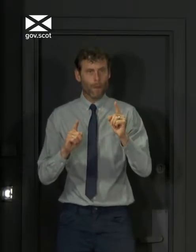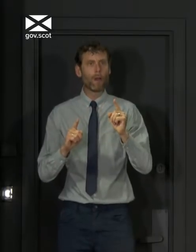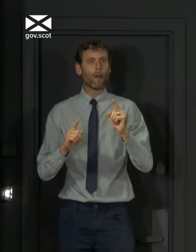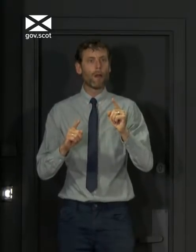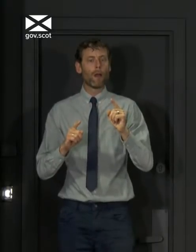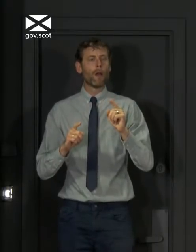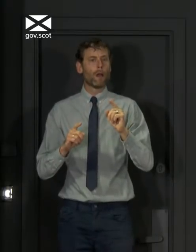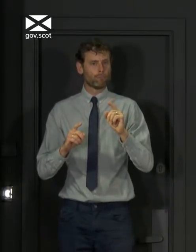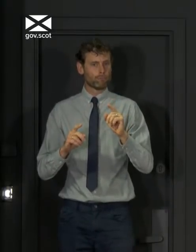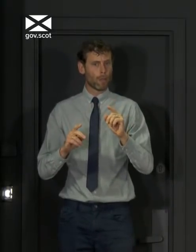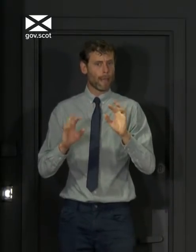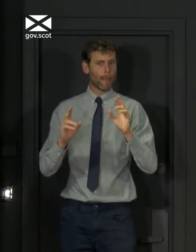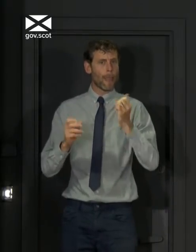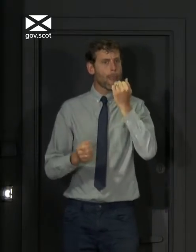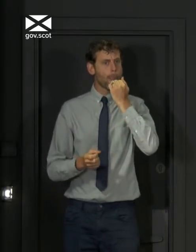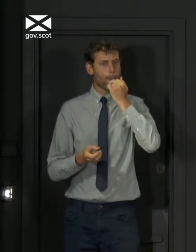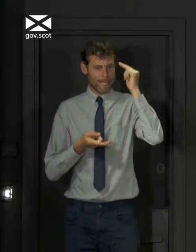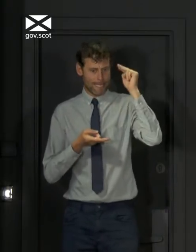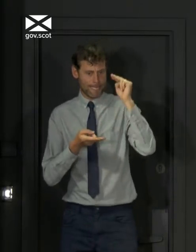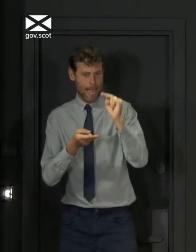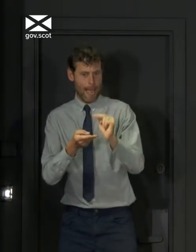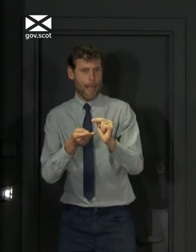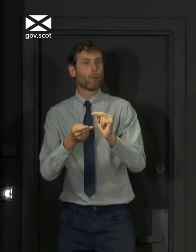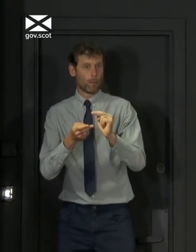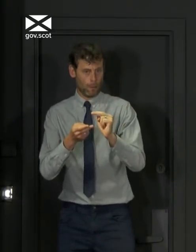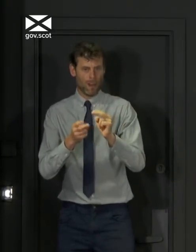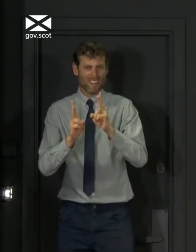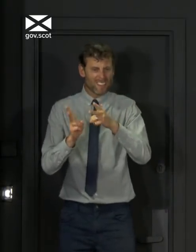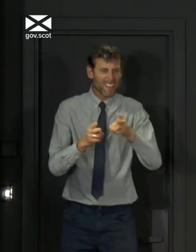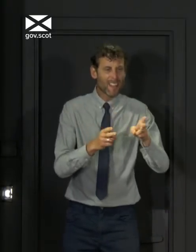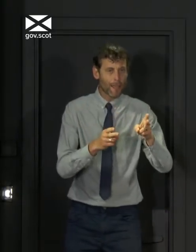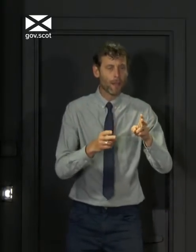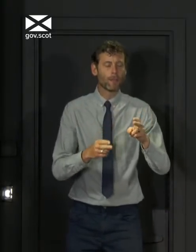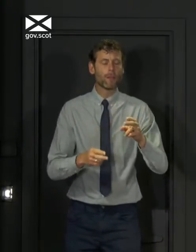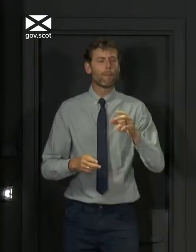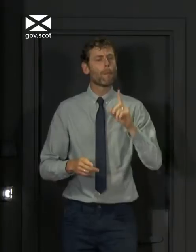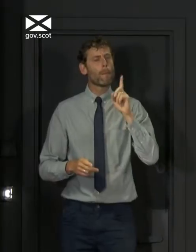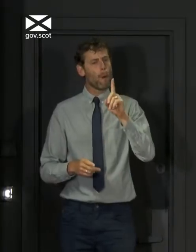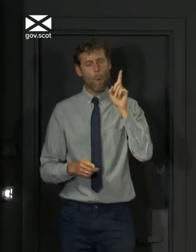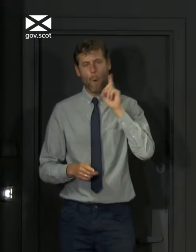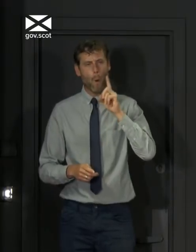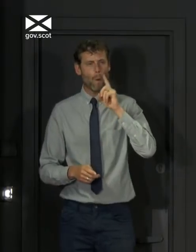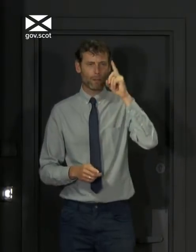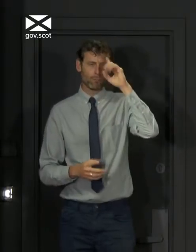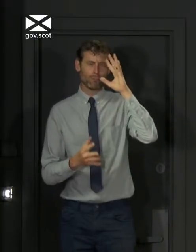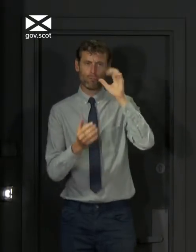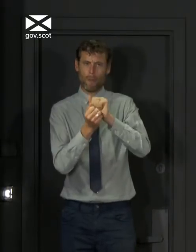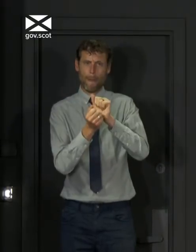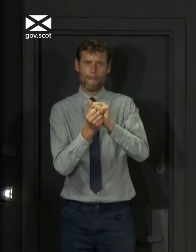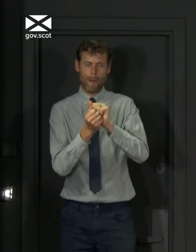to the human suffering behind these figures, so again my thoughts are with everybody who has suffered bereavement.